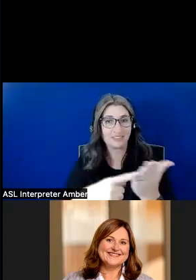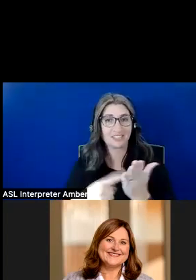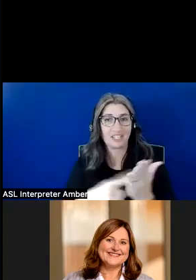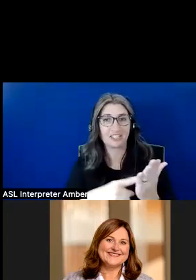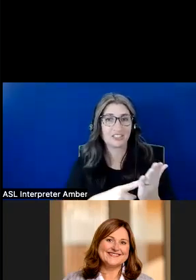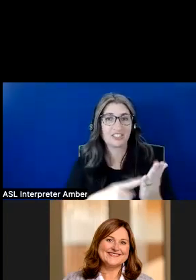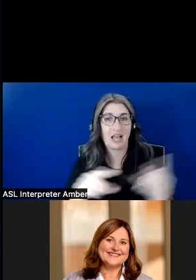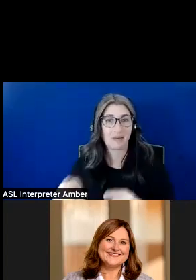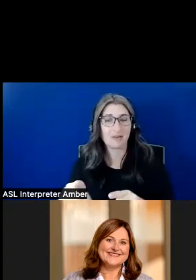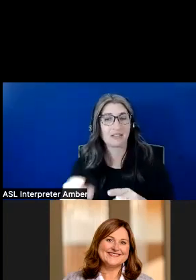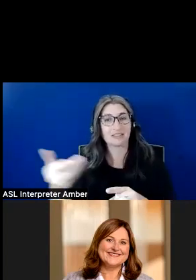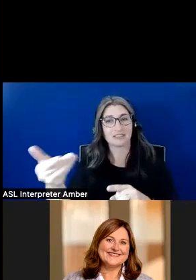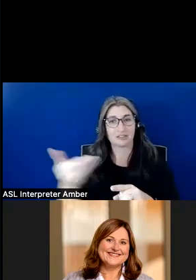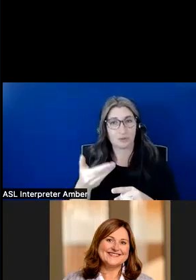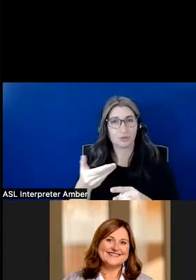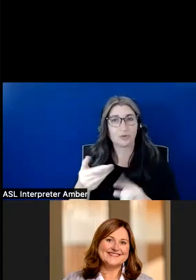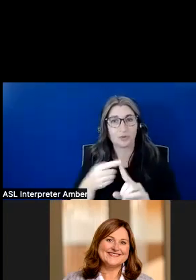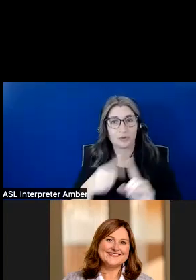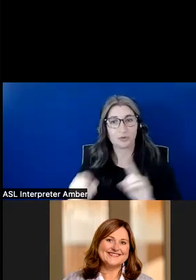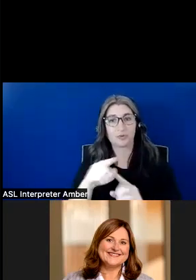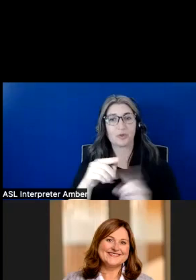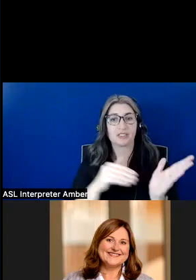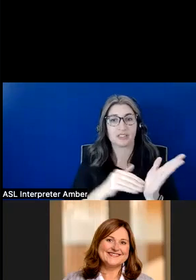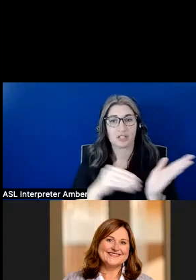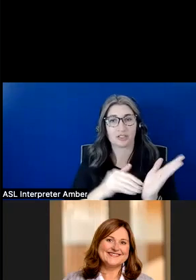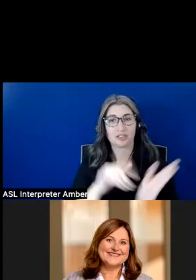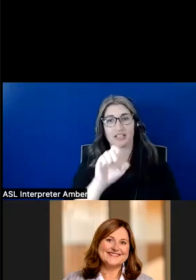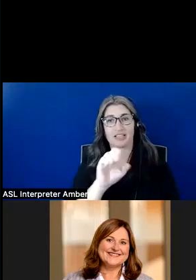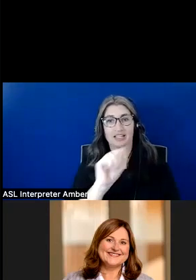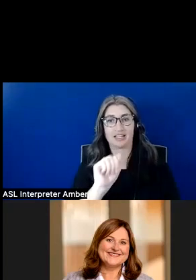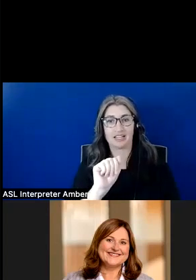I would like to introduce Dr. Lenay Dunn.